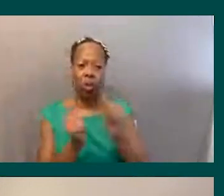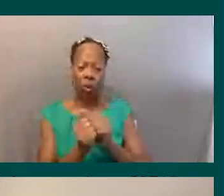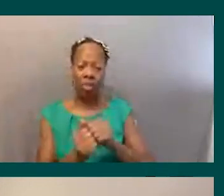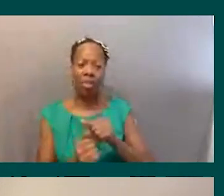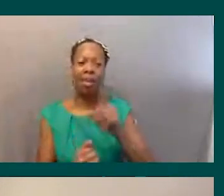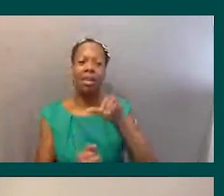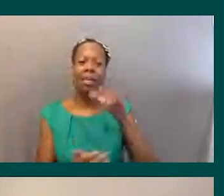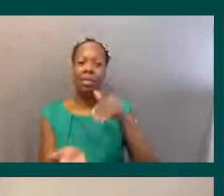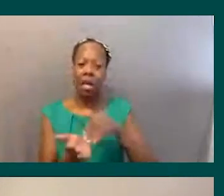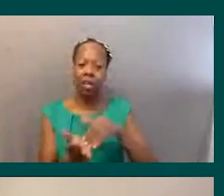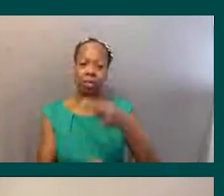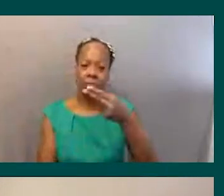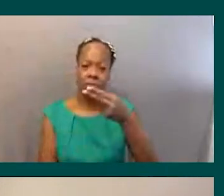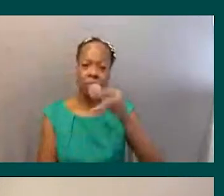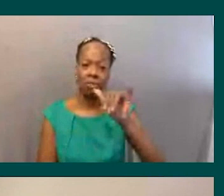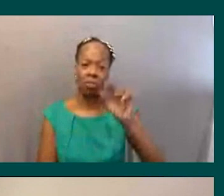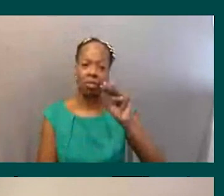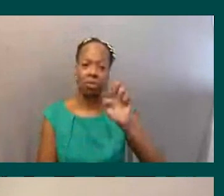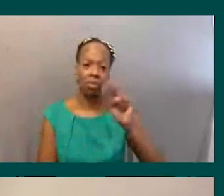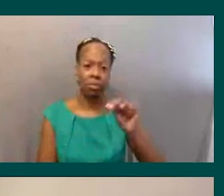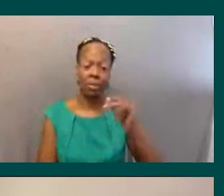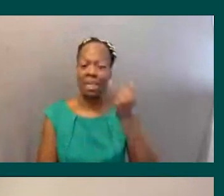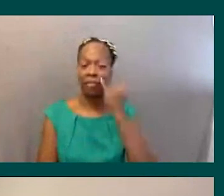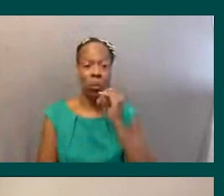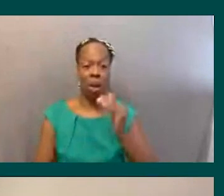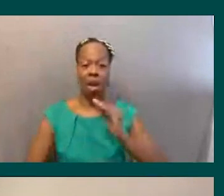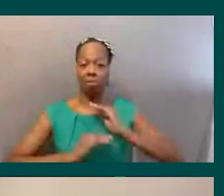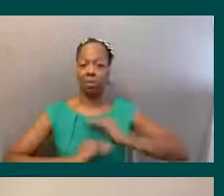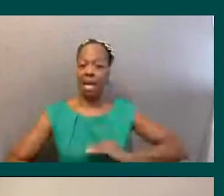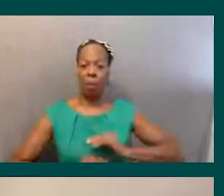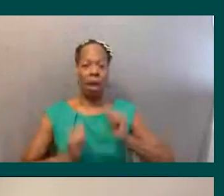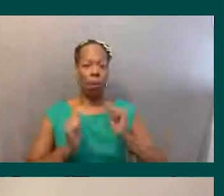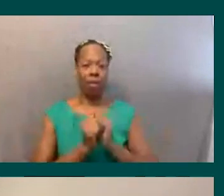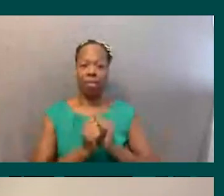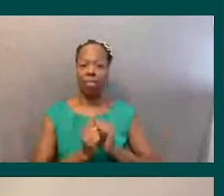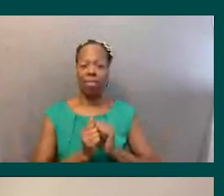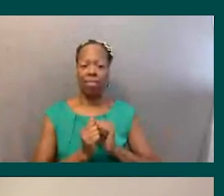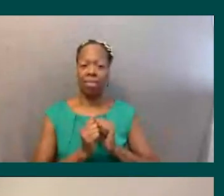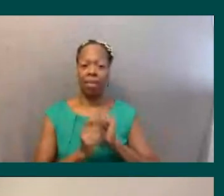if you're not satisfied with the answers that you're receiving, get a second opinion,